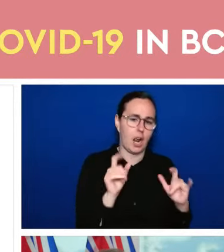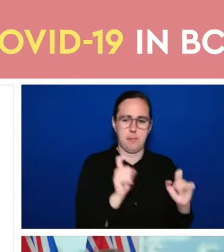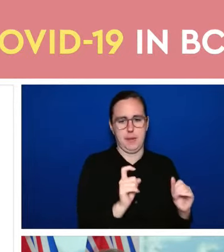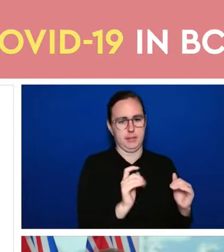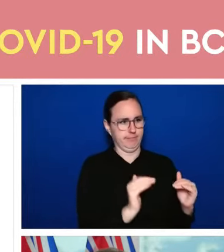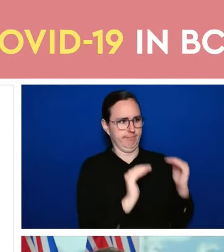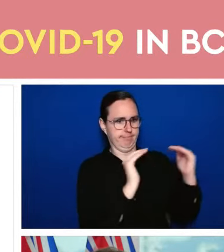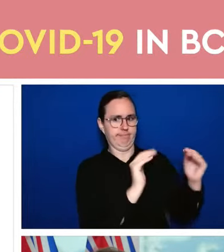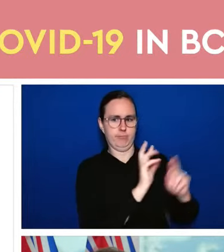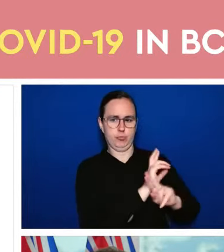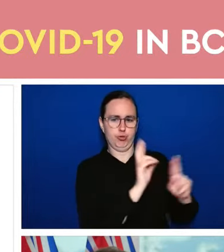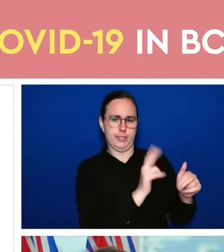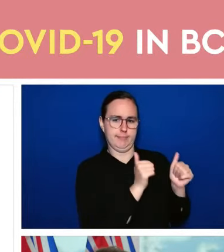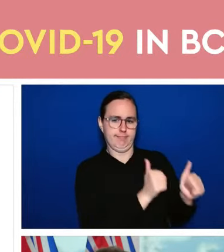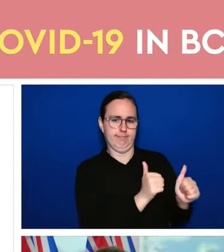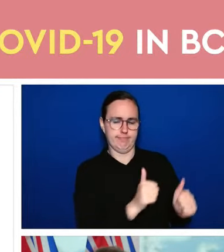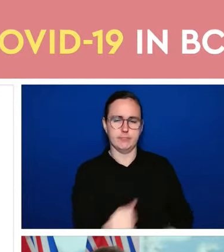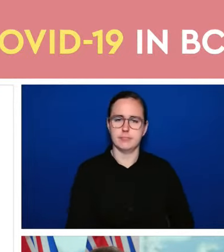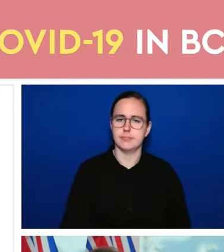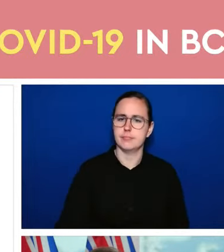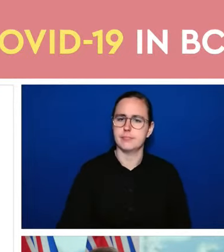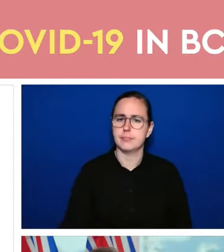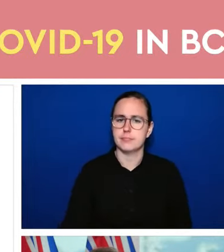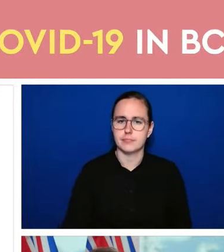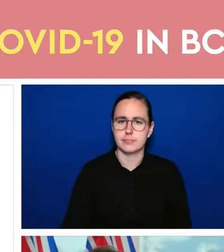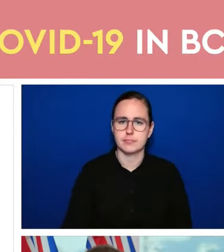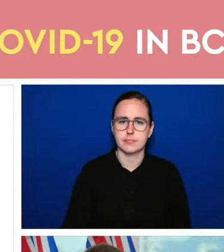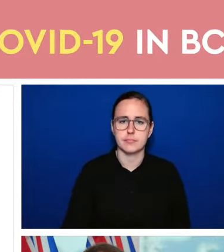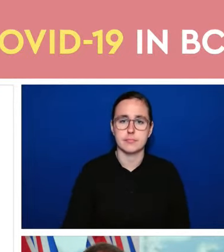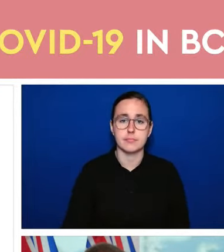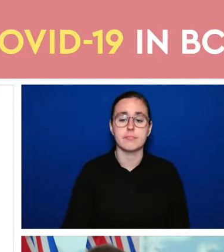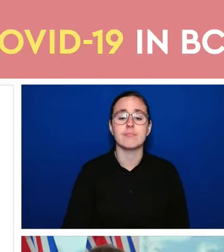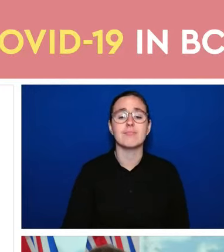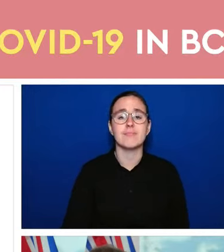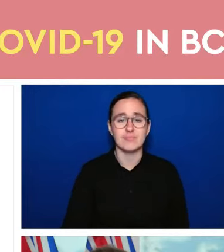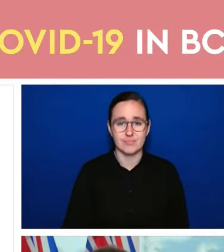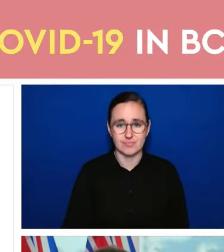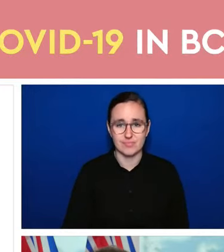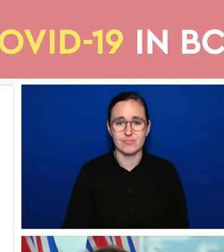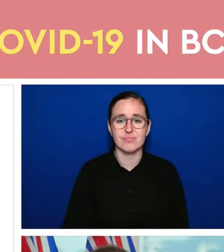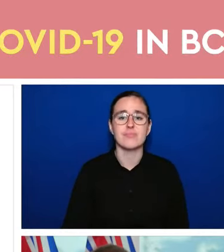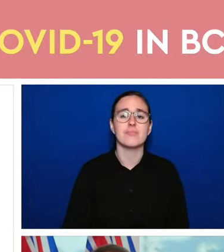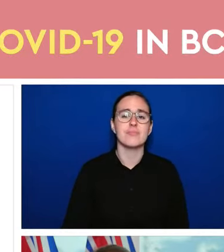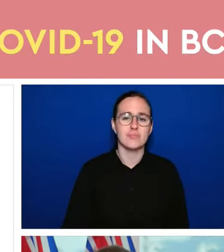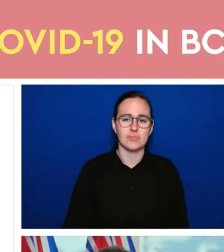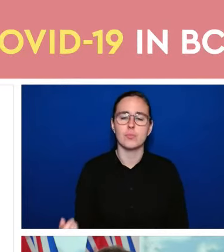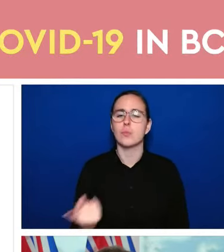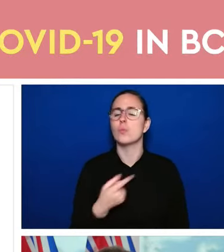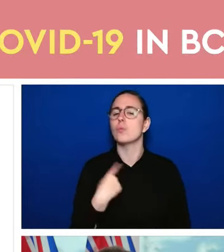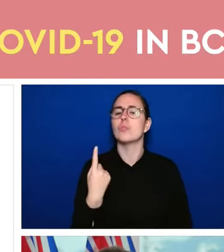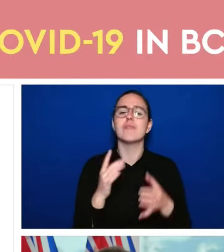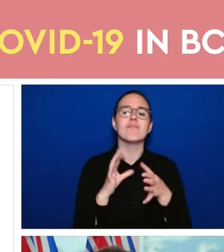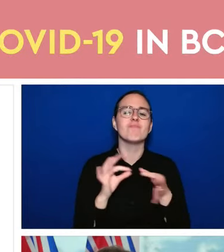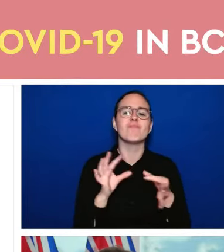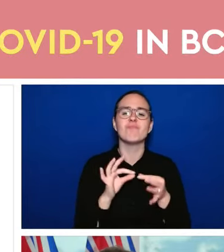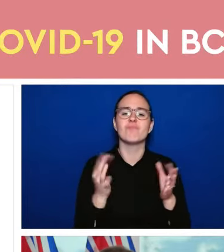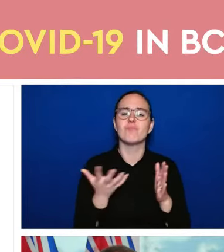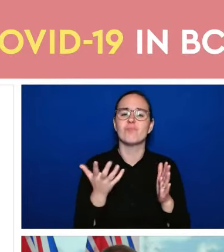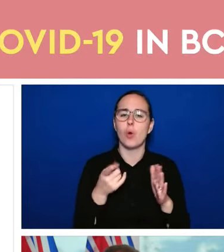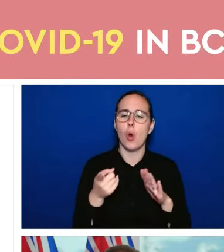operational task group is focusing on improving regency department efficiency article access and floor. Seven day